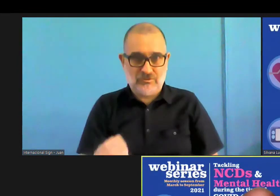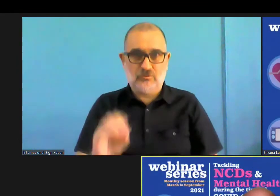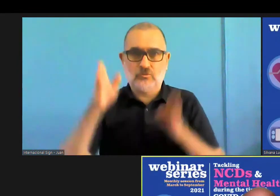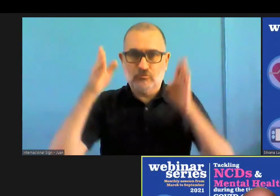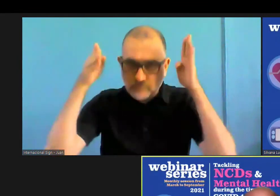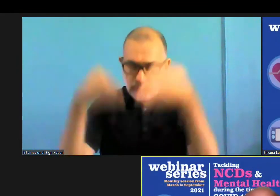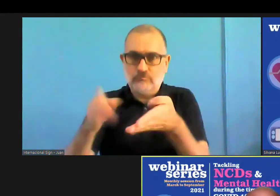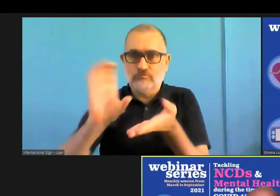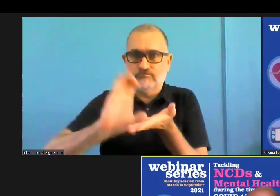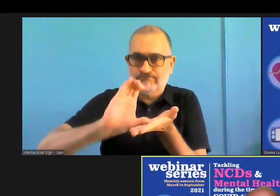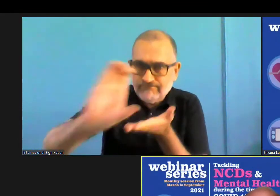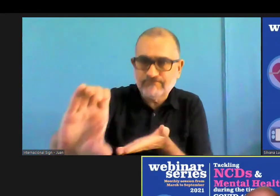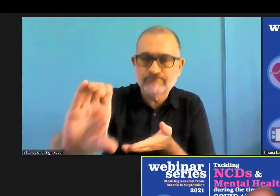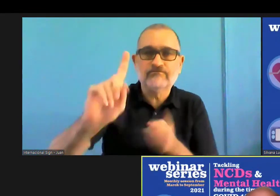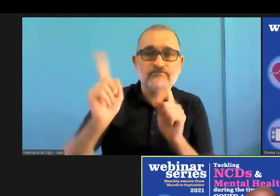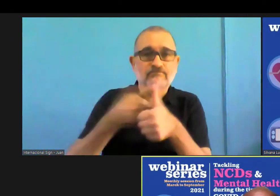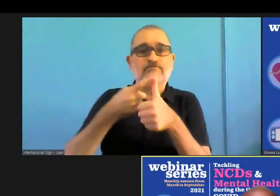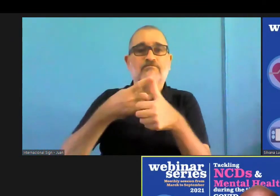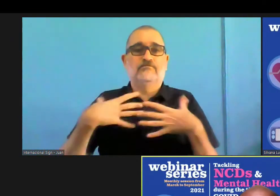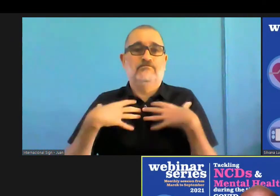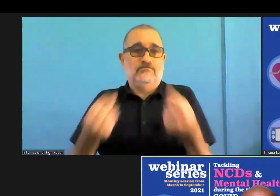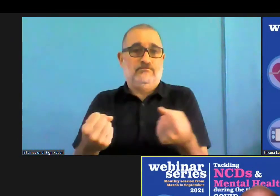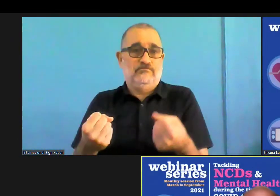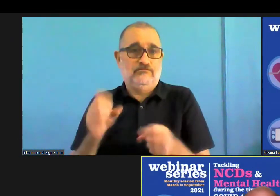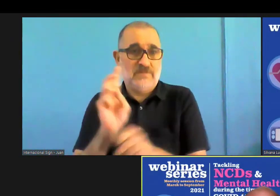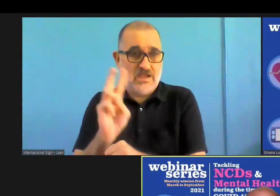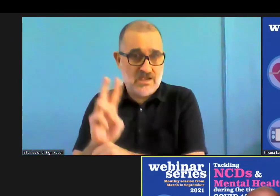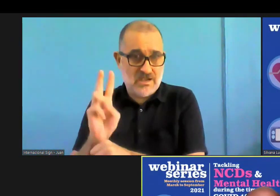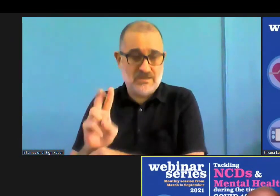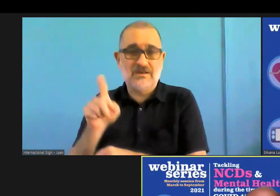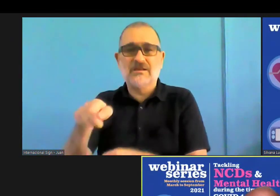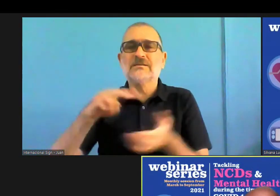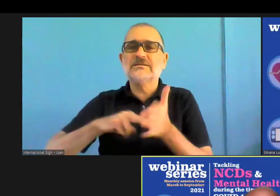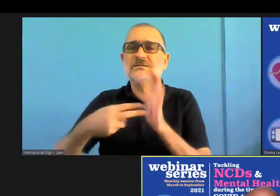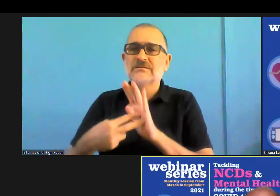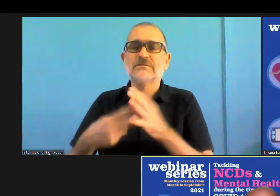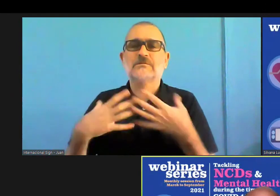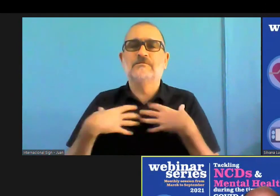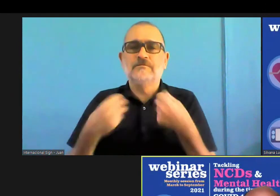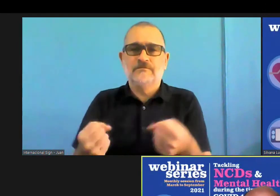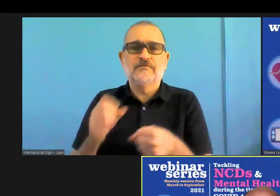in terms of what the actual health needs are, what are the priorities of the health